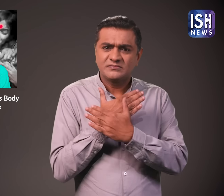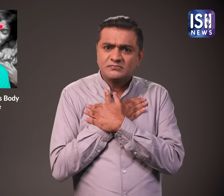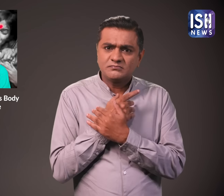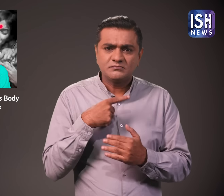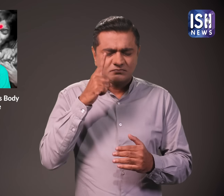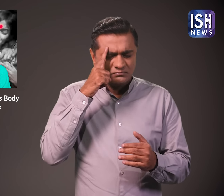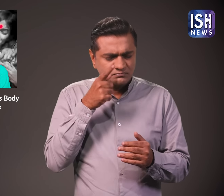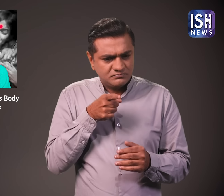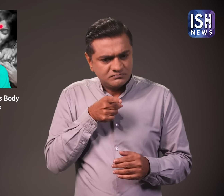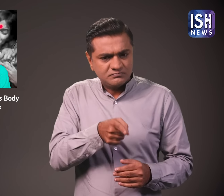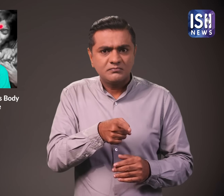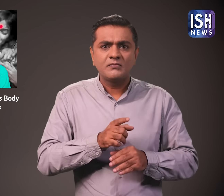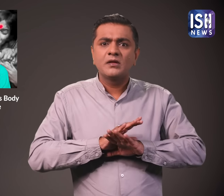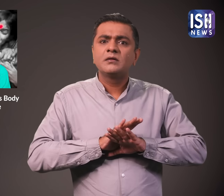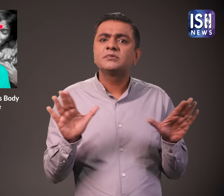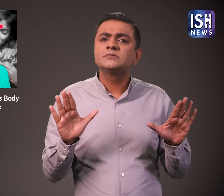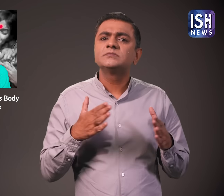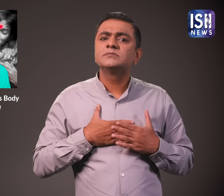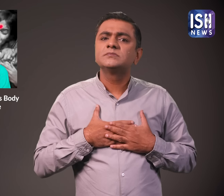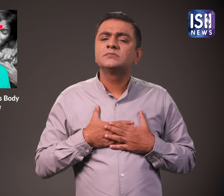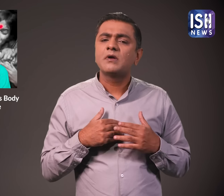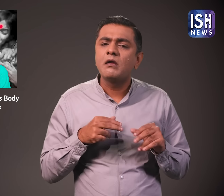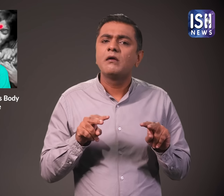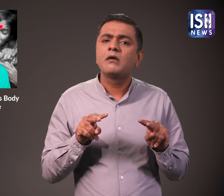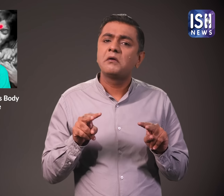She loved him deeply.